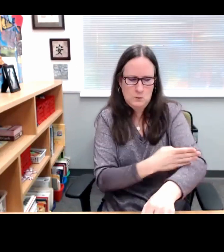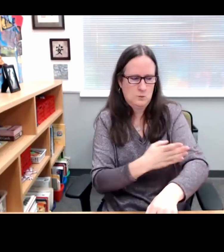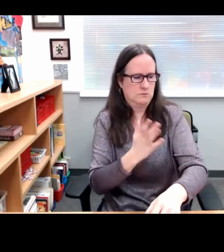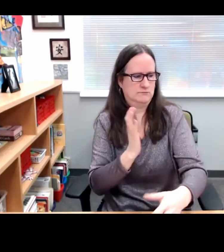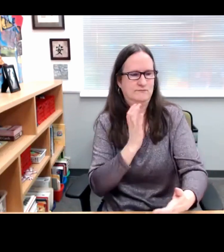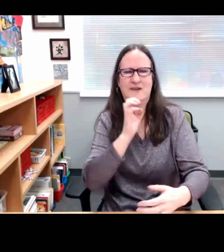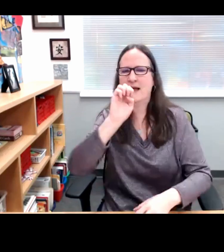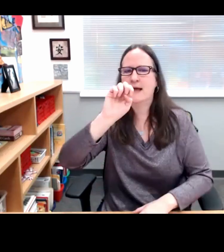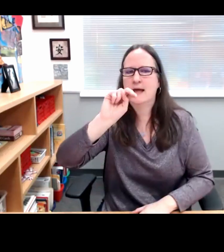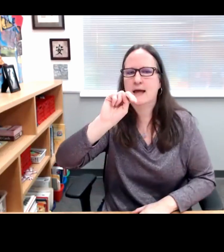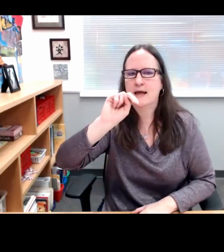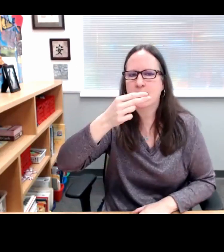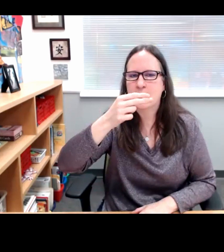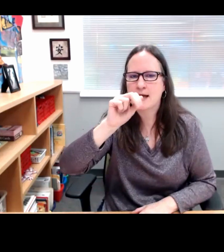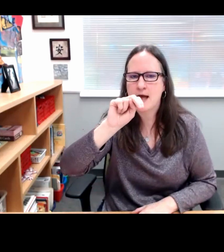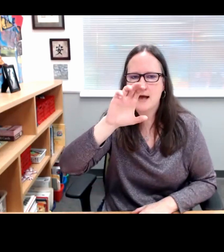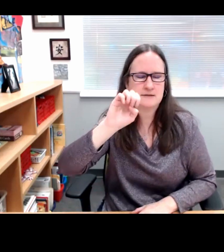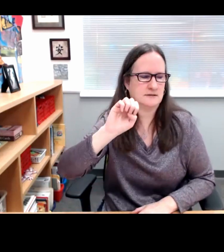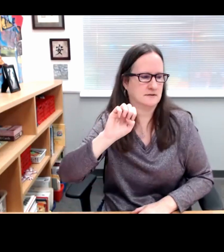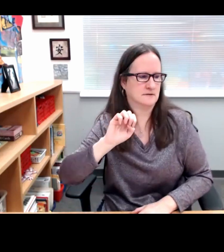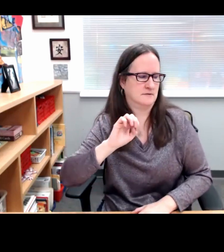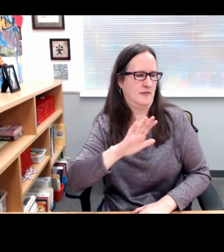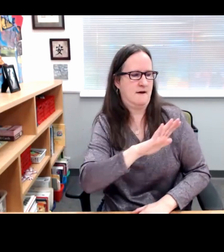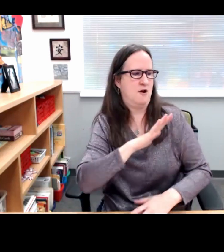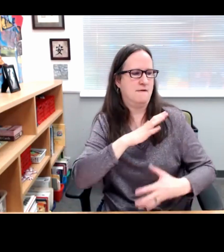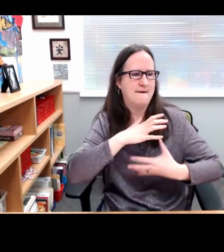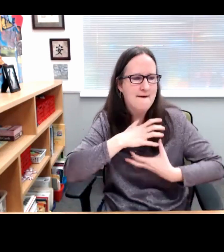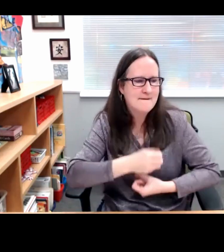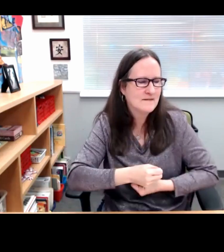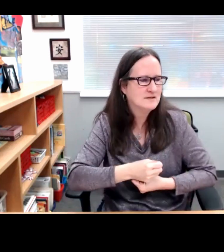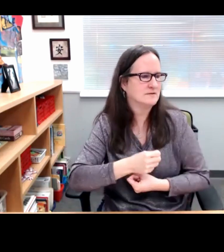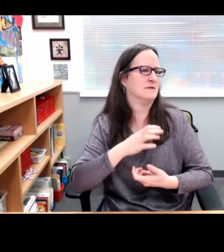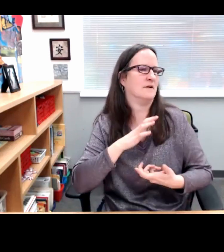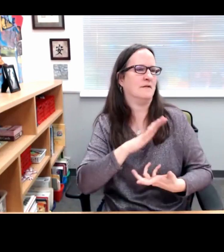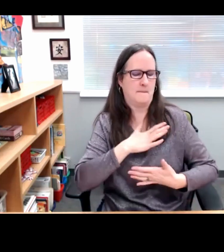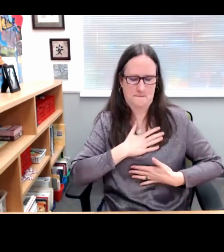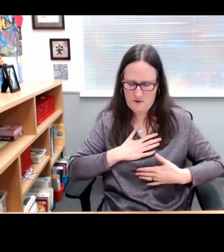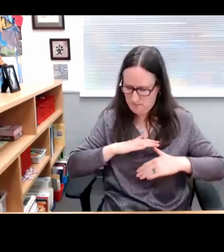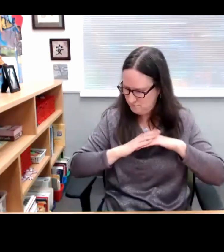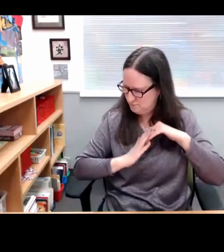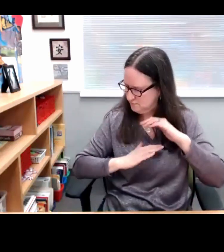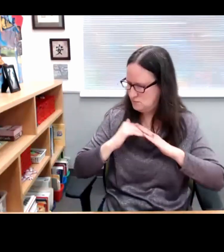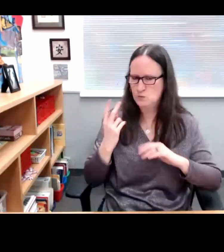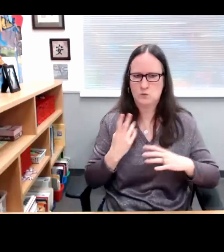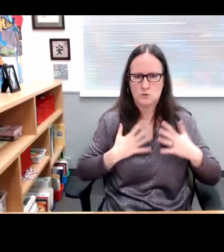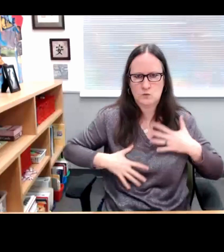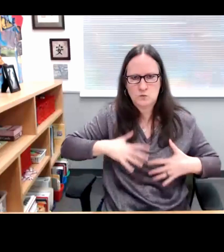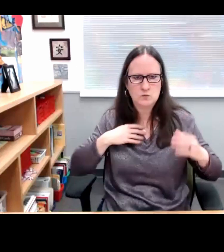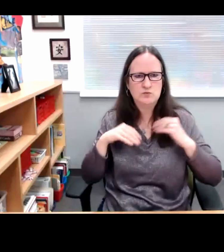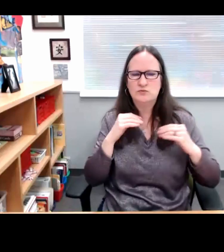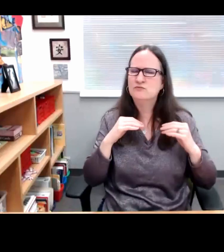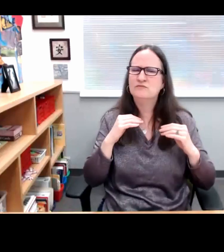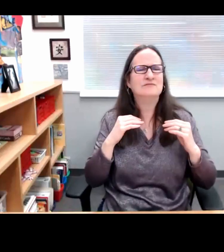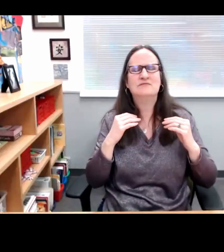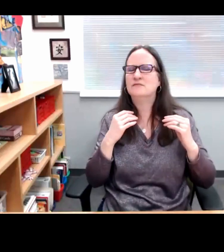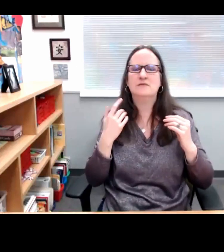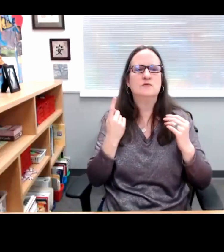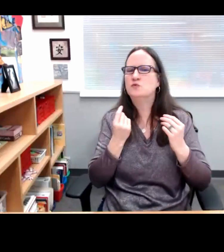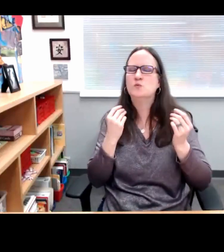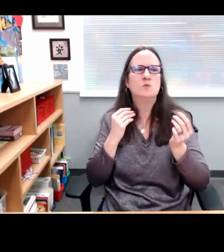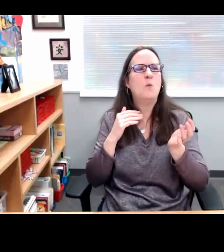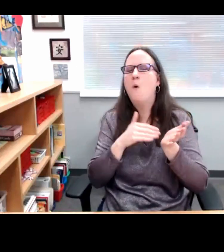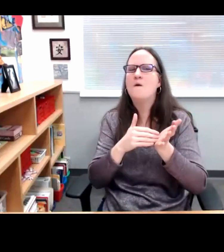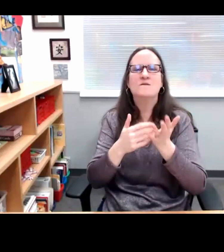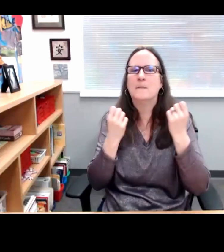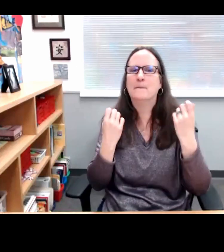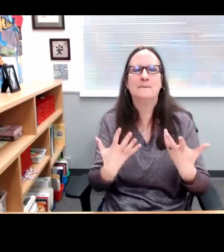Looking at each other and enhancing the confidence and feeling comfortable about using